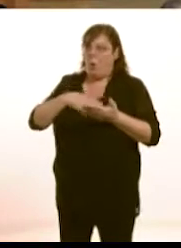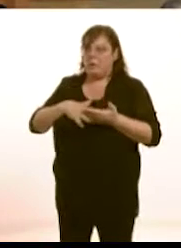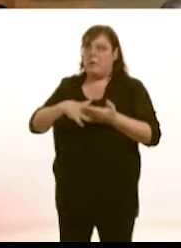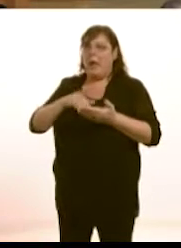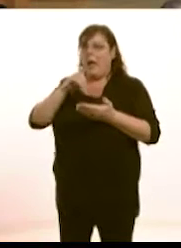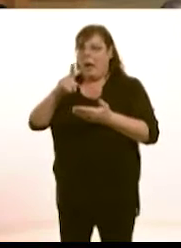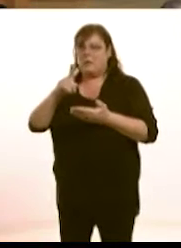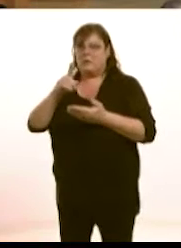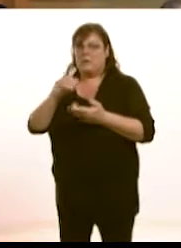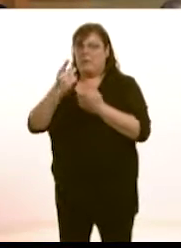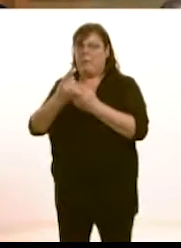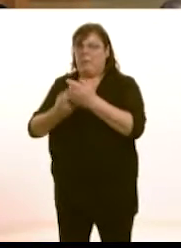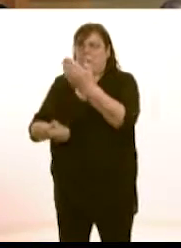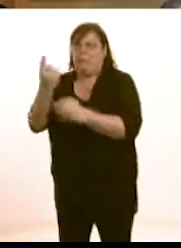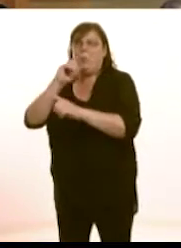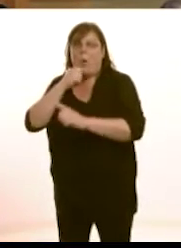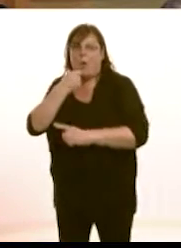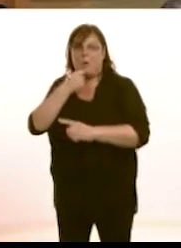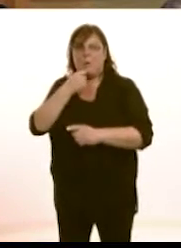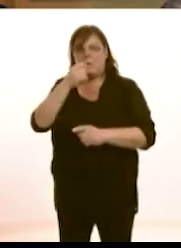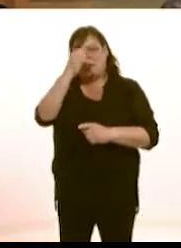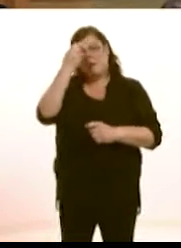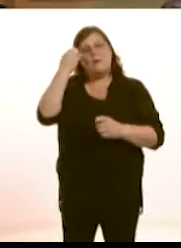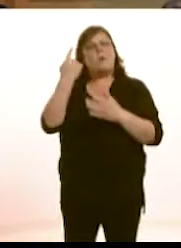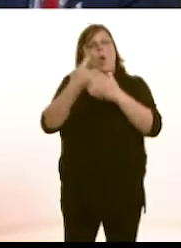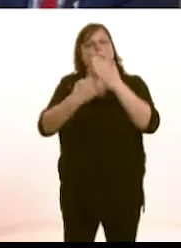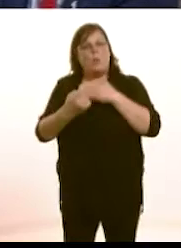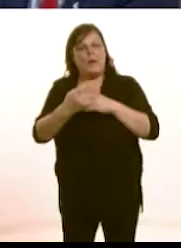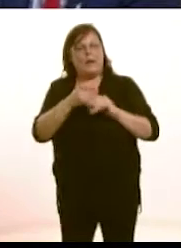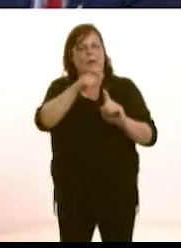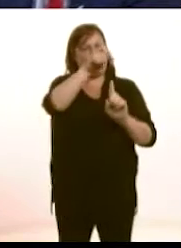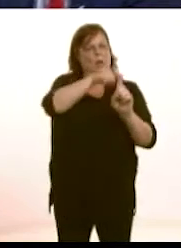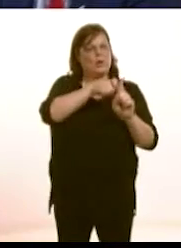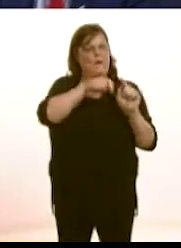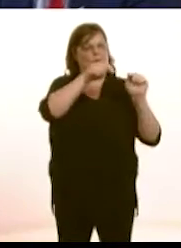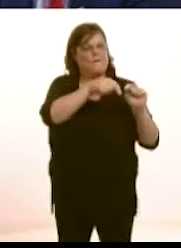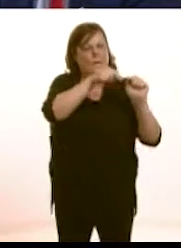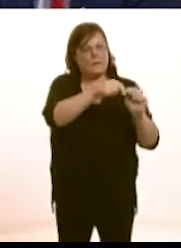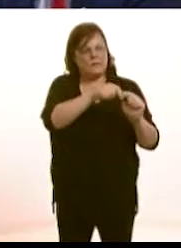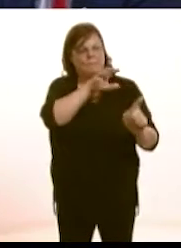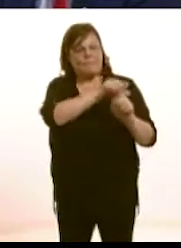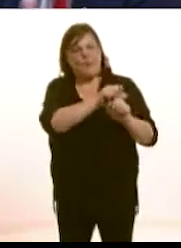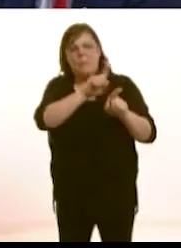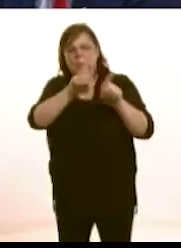So, it isnít simply a question, as she says, about creating the offence; itís making sure that the offence is actually followed through and investigated properly by the policeósheís